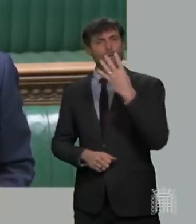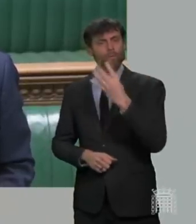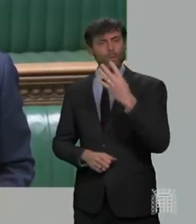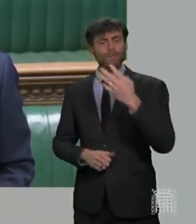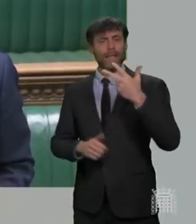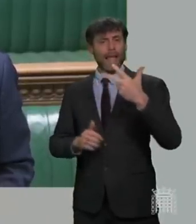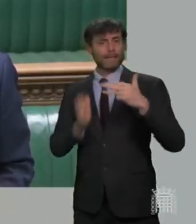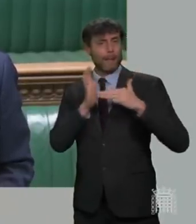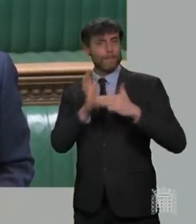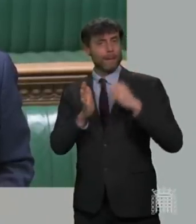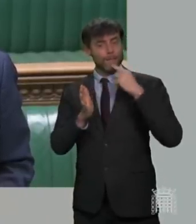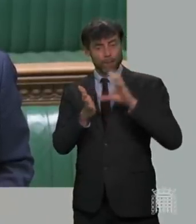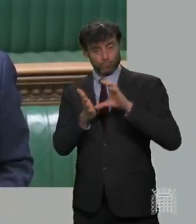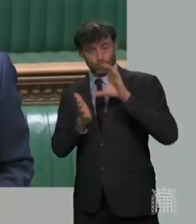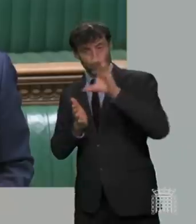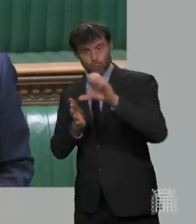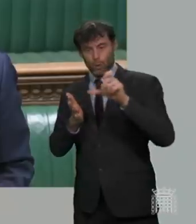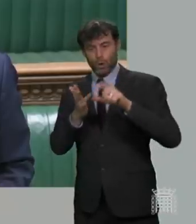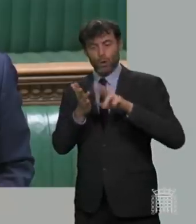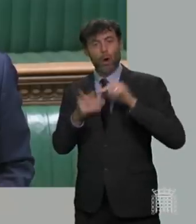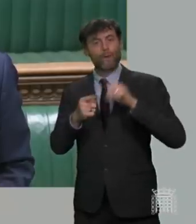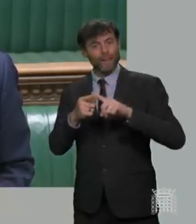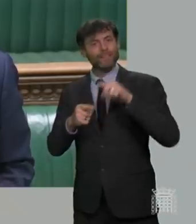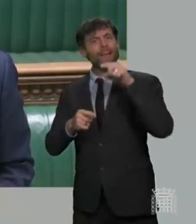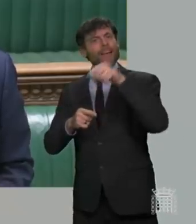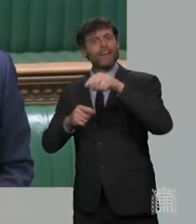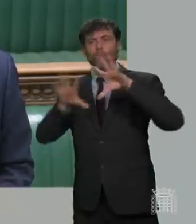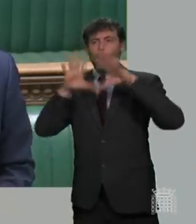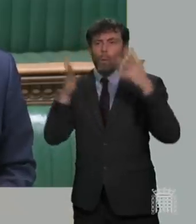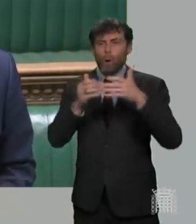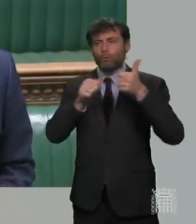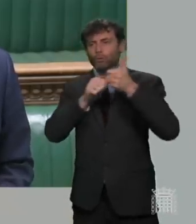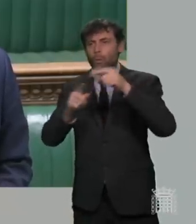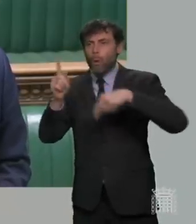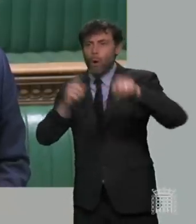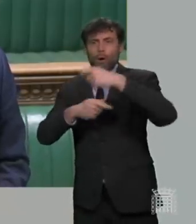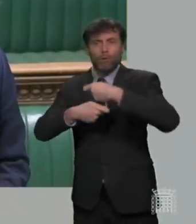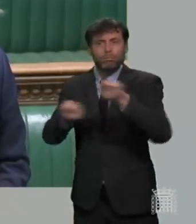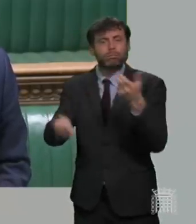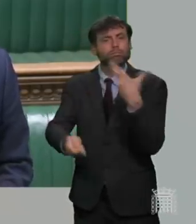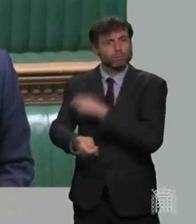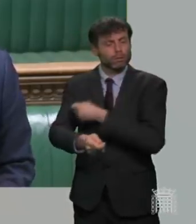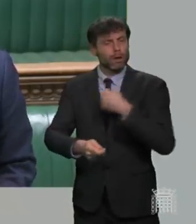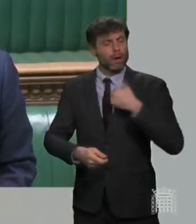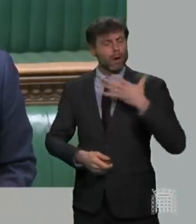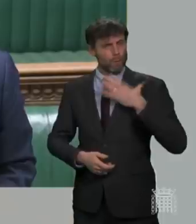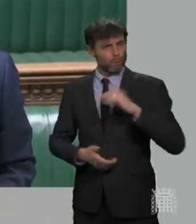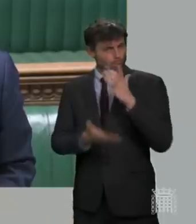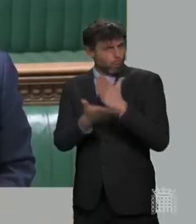COVAX. I therefore wish to correct the suggestion from the European Council President that the UK